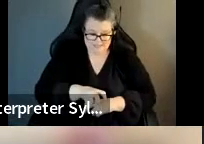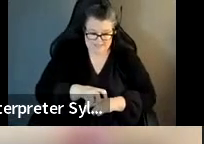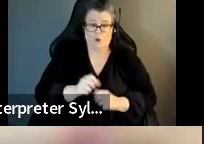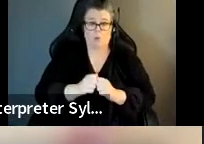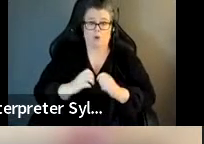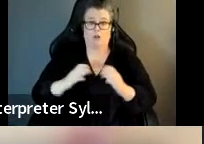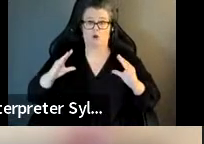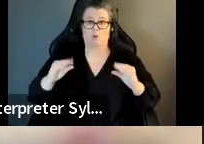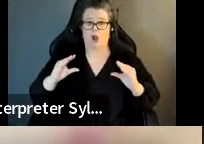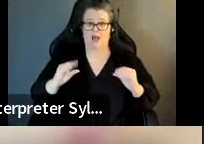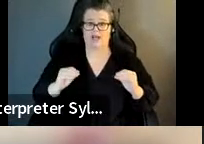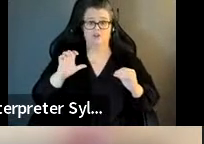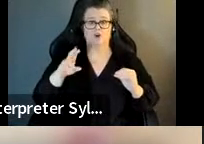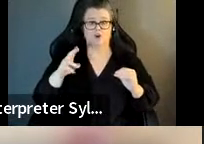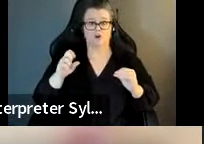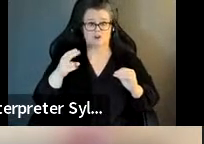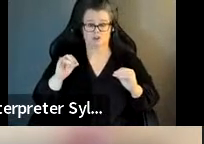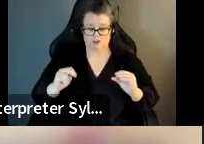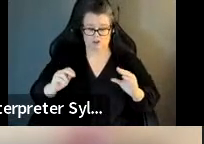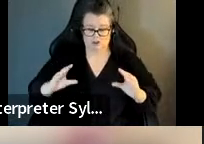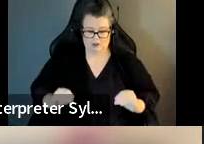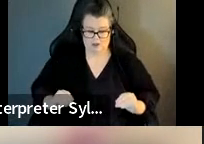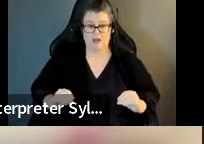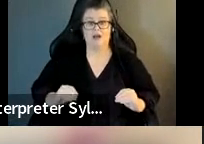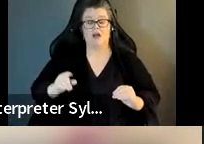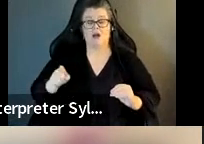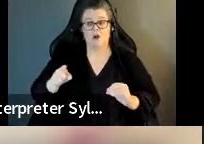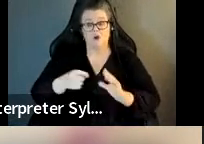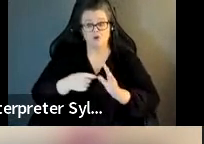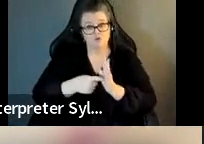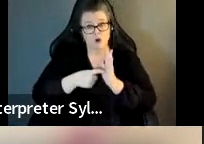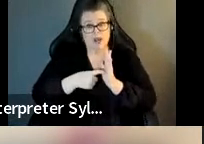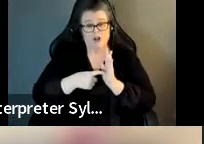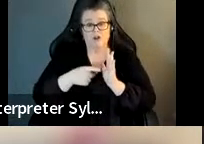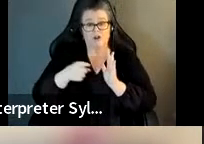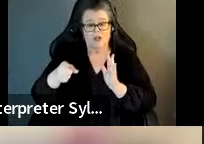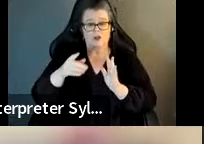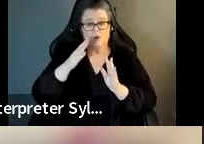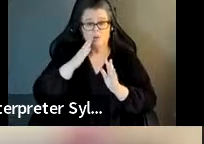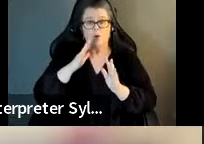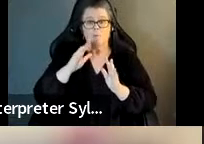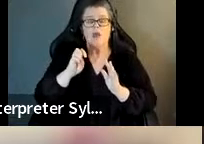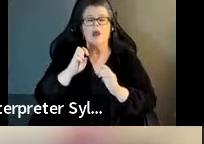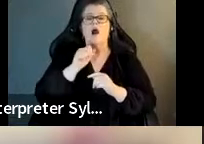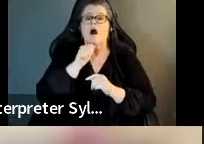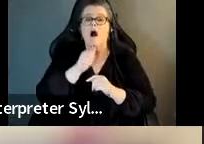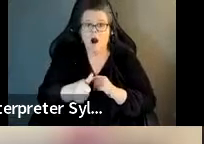Yet the regulation requires that the transfer surface is to be measured in uncompressed height.